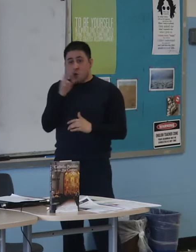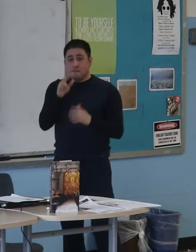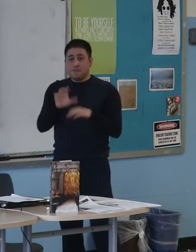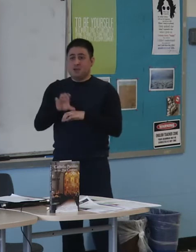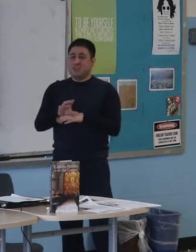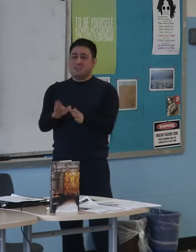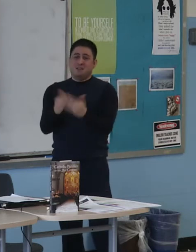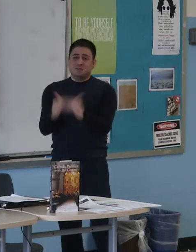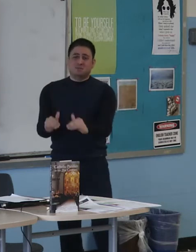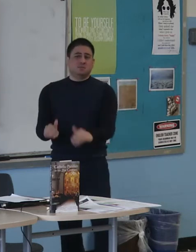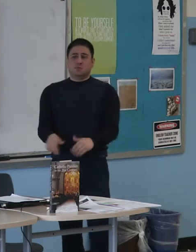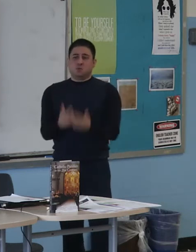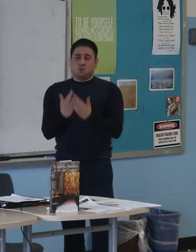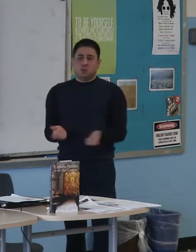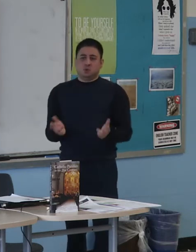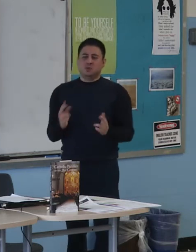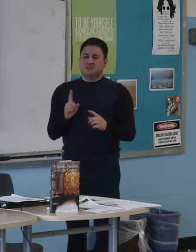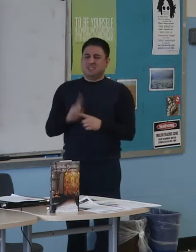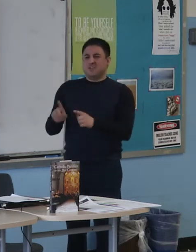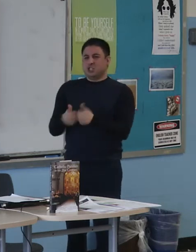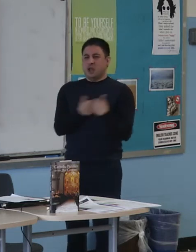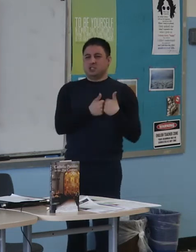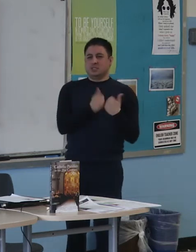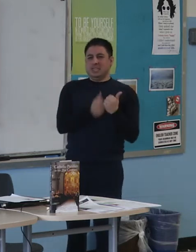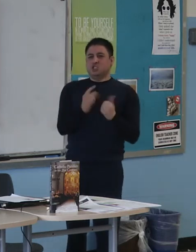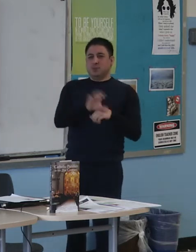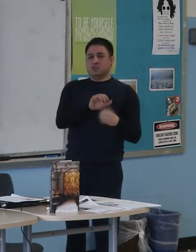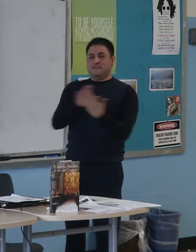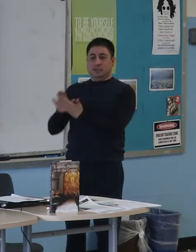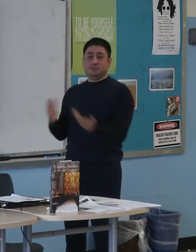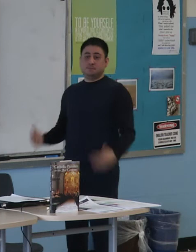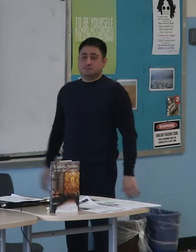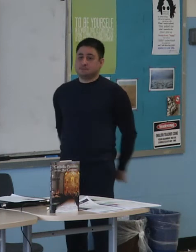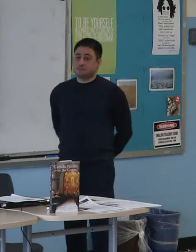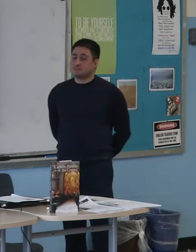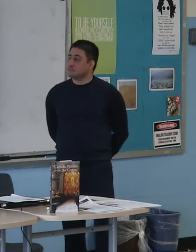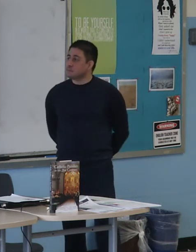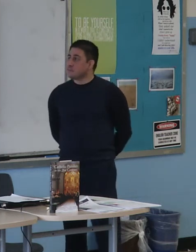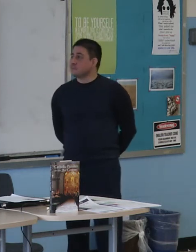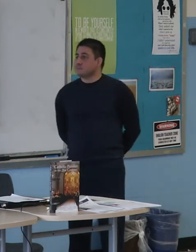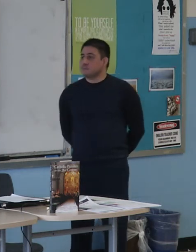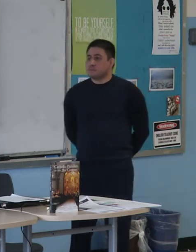limited resources. So, very different challenges around the country. And the